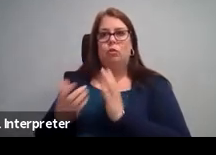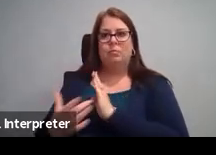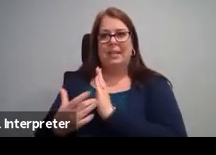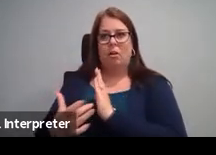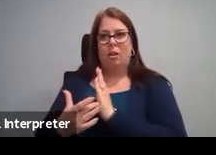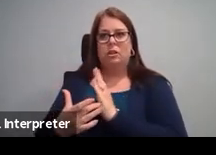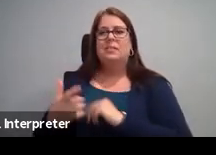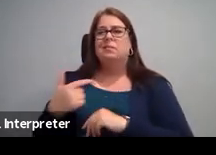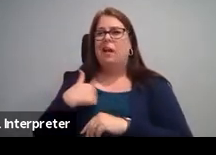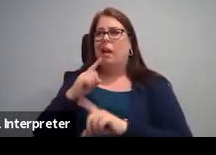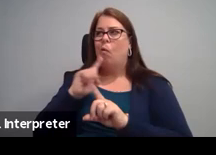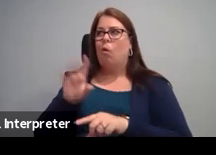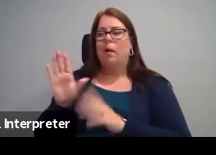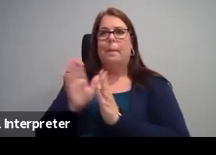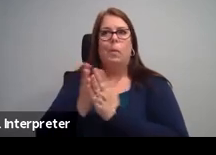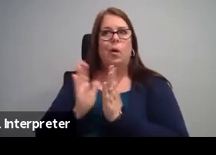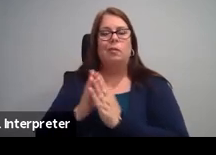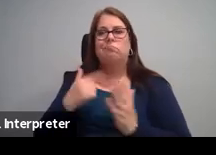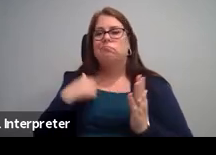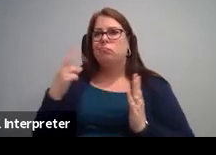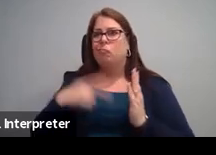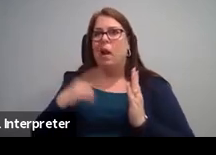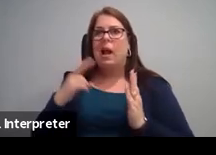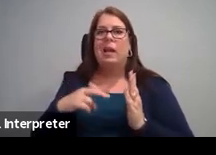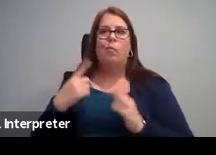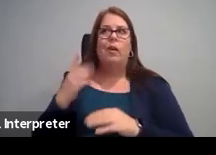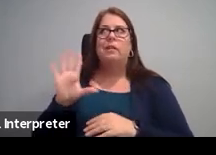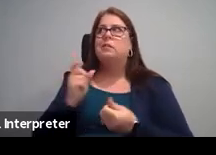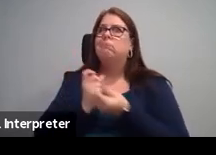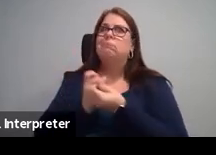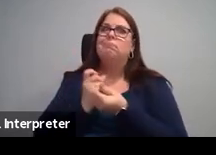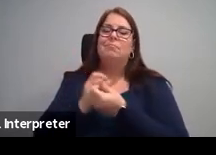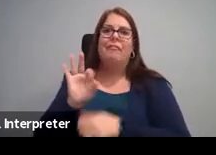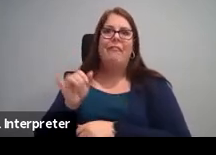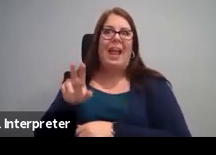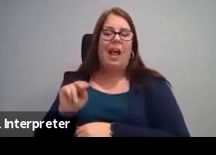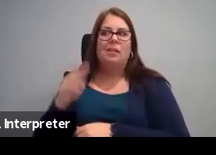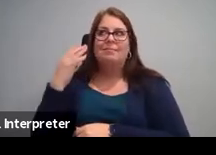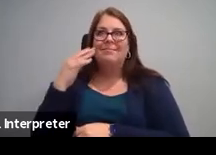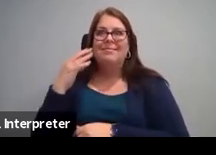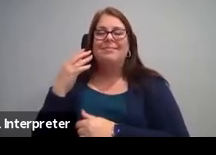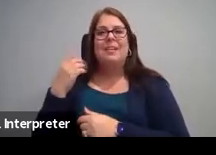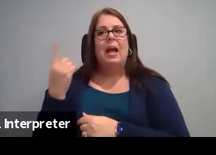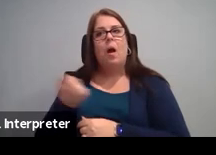Laurie Arnold: You know fan of Marzano for years and I was constantly trying to figure out how to increase the effect size learning my classroom.